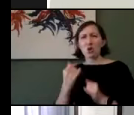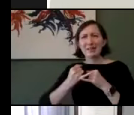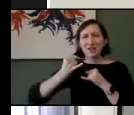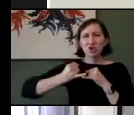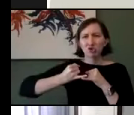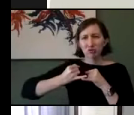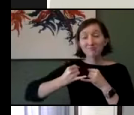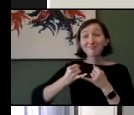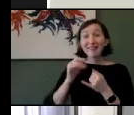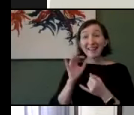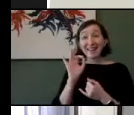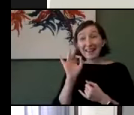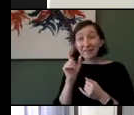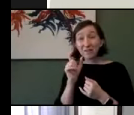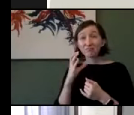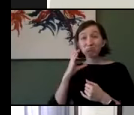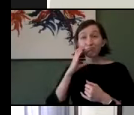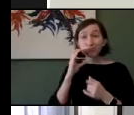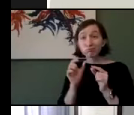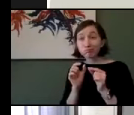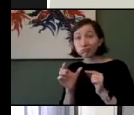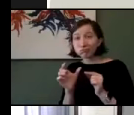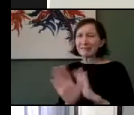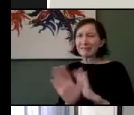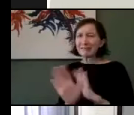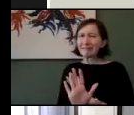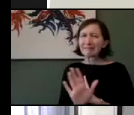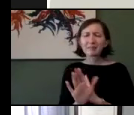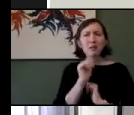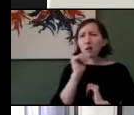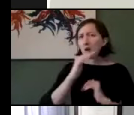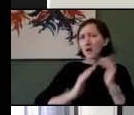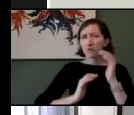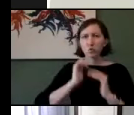Some wearers find jewelry elastic more comfortable.